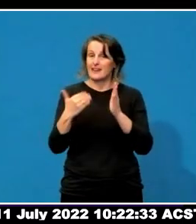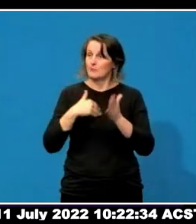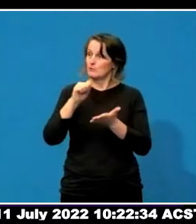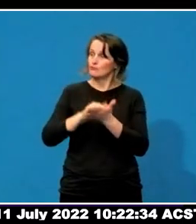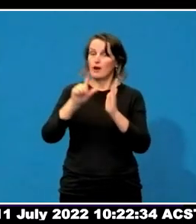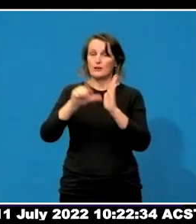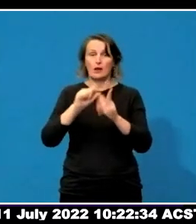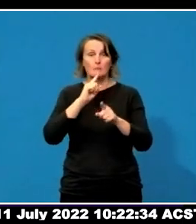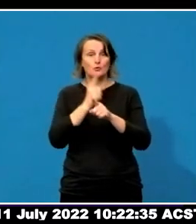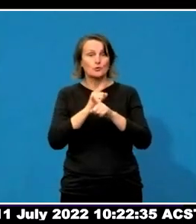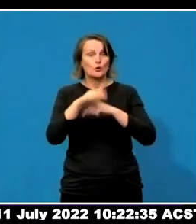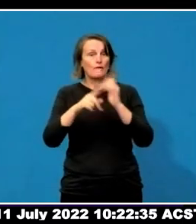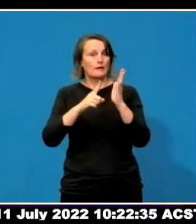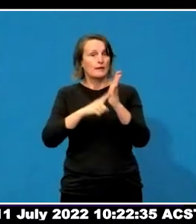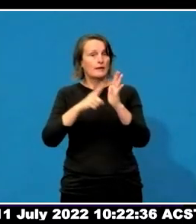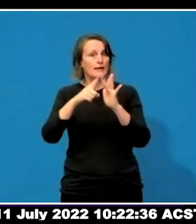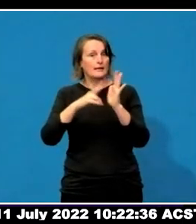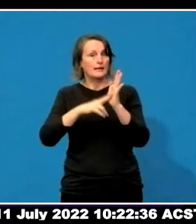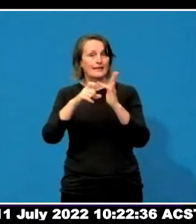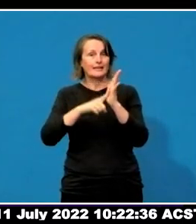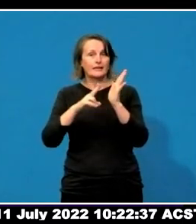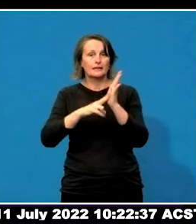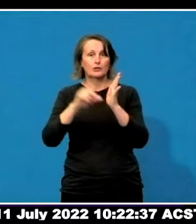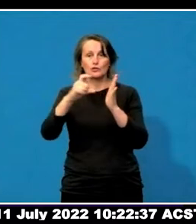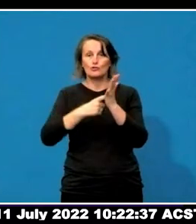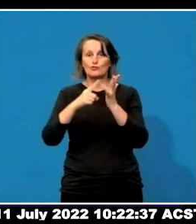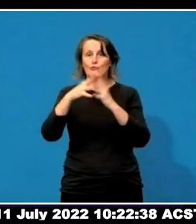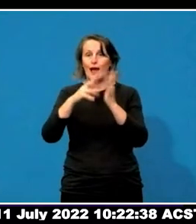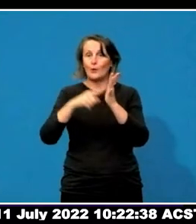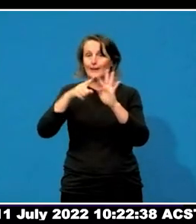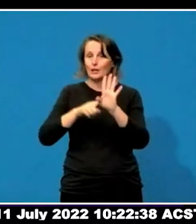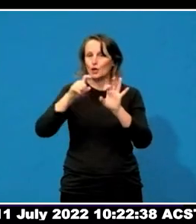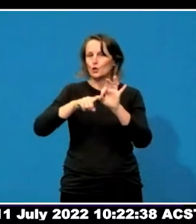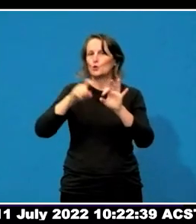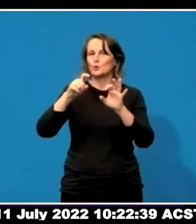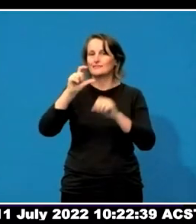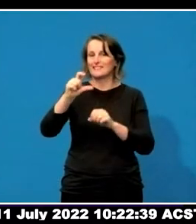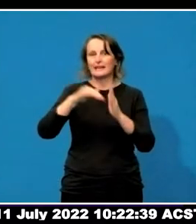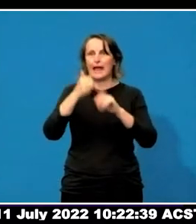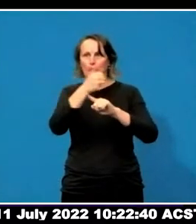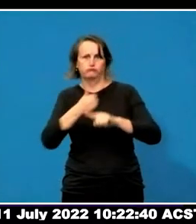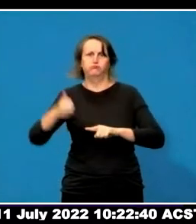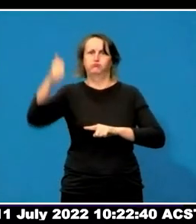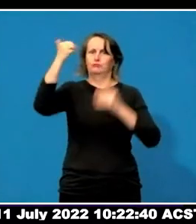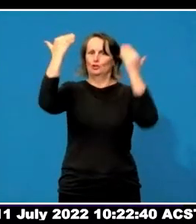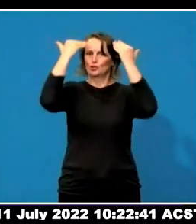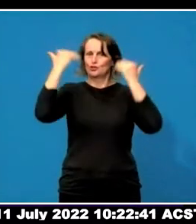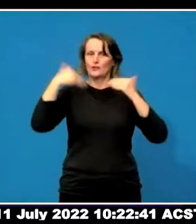Crowley QC, now his Honour Justice Lincoln Crowley of the Supreme Court of Queensland, to the work of the Royal Commission.